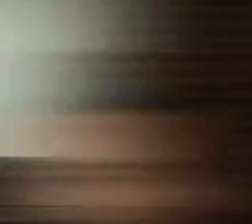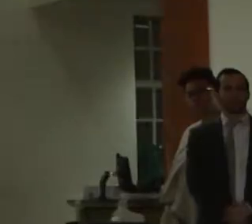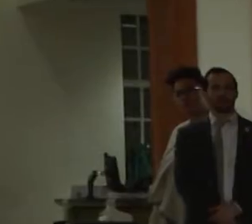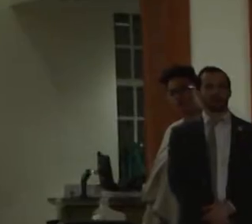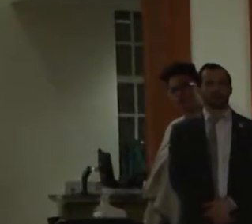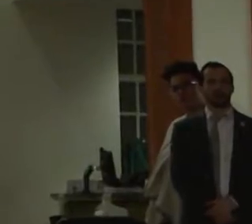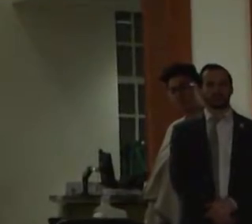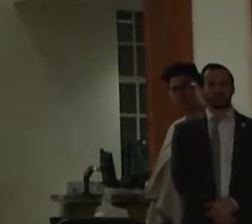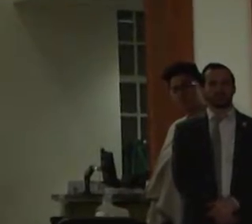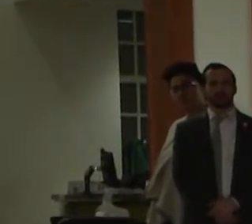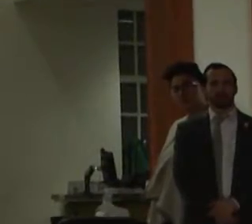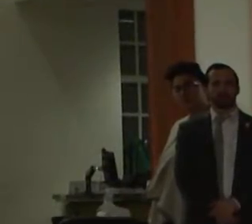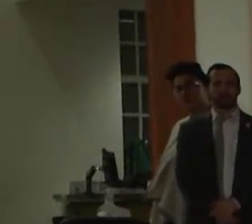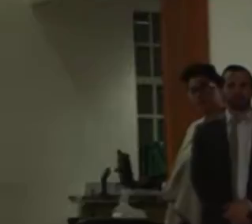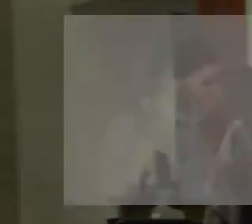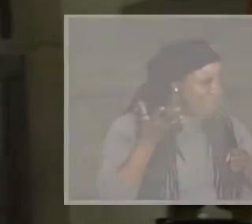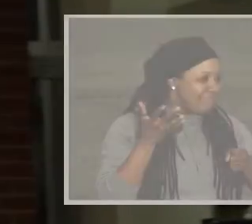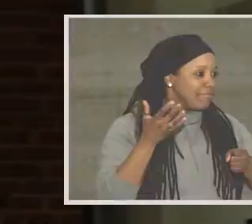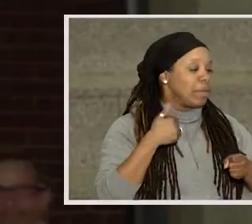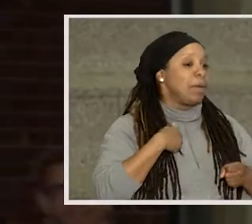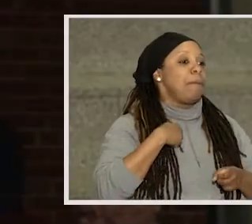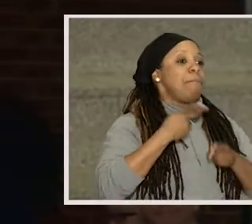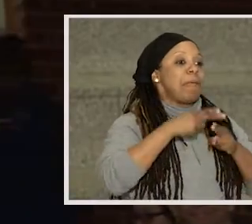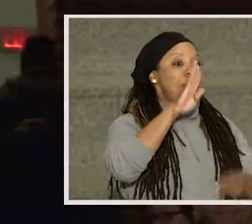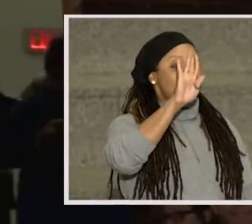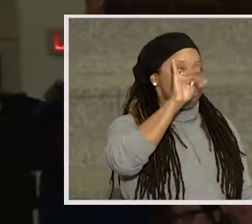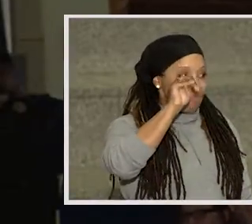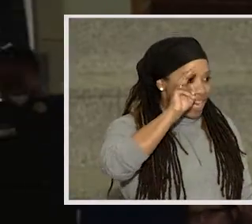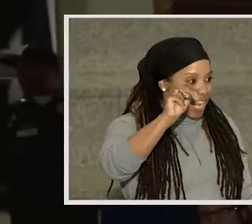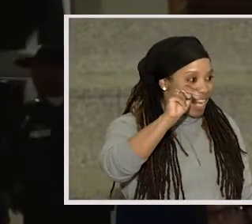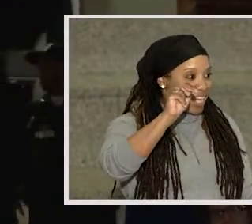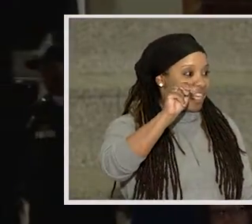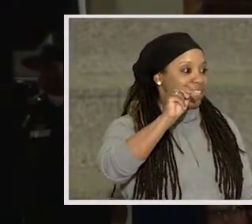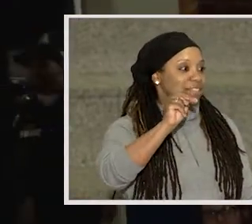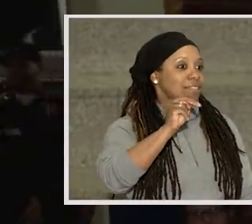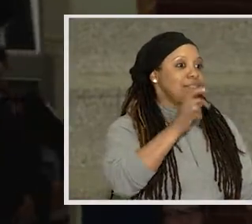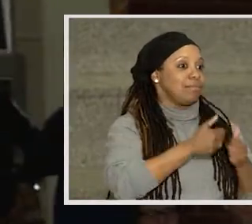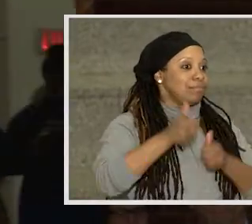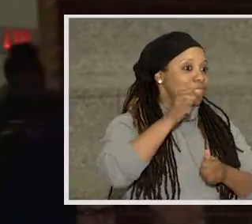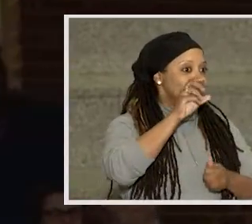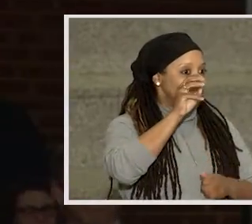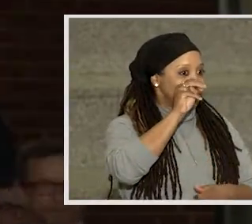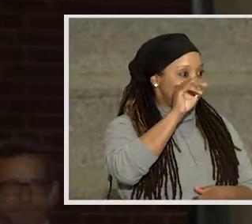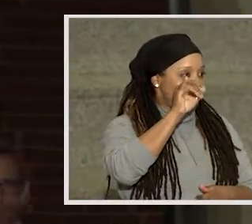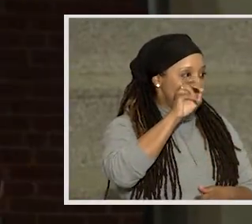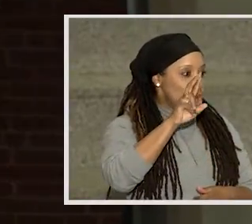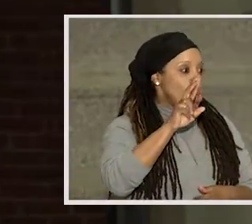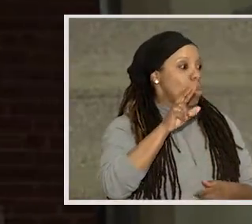I AM BRIAN KENNER THE DEPUTY MAYOR FOR PLANNING AND ECONOMIC DEVELOPMENT. YOU WILL SEE ON YOUR CHART HERE